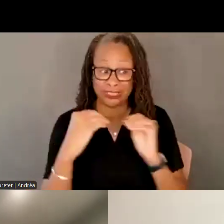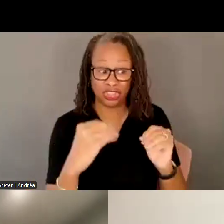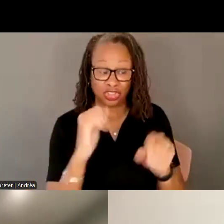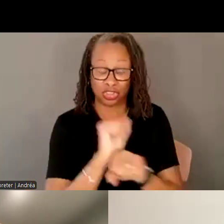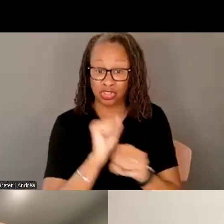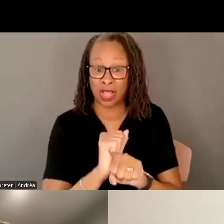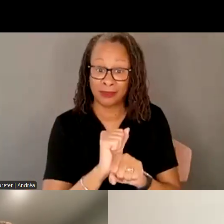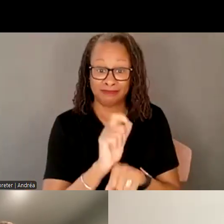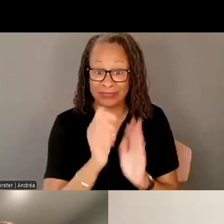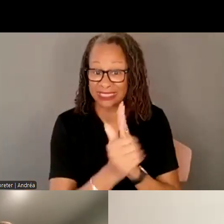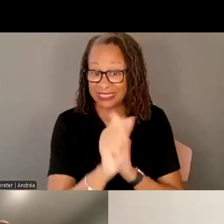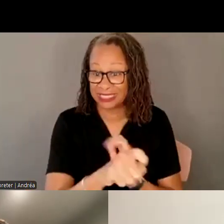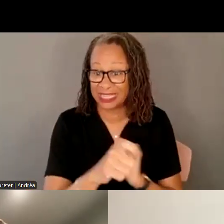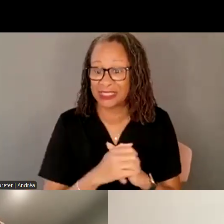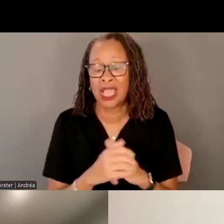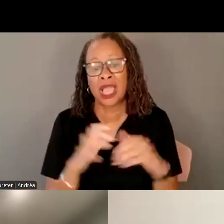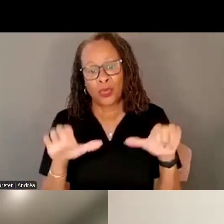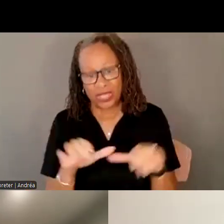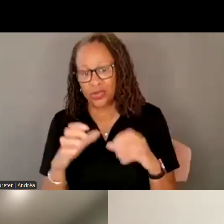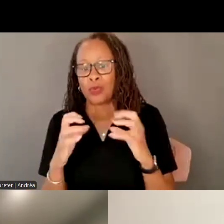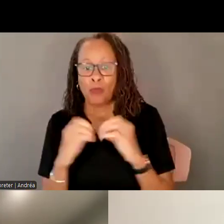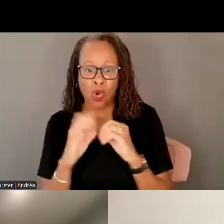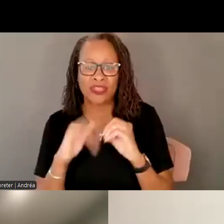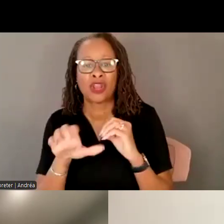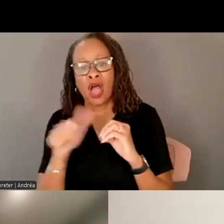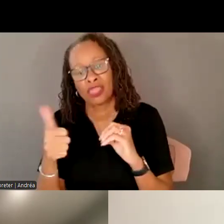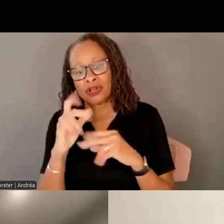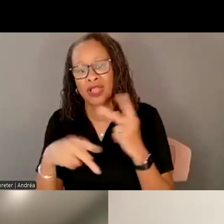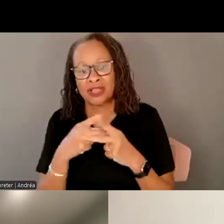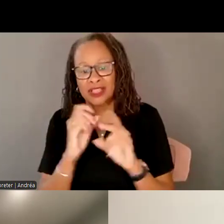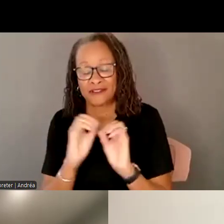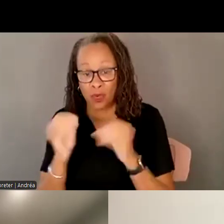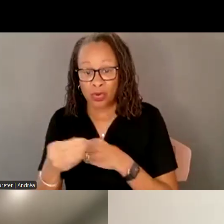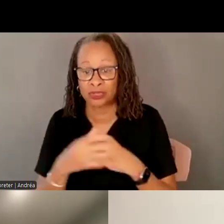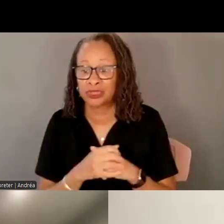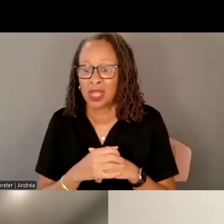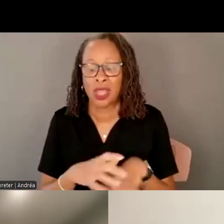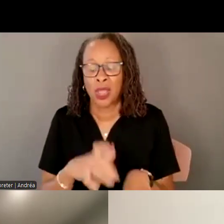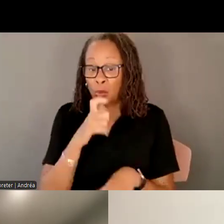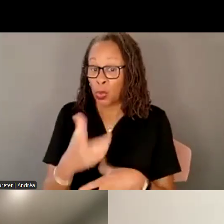than most other types of organizations, but I certainly, since your question is who's interested,